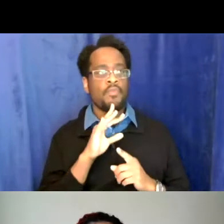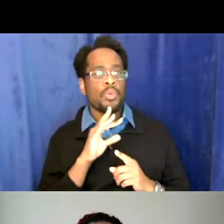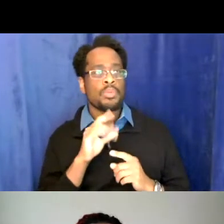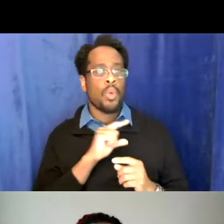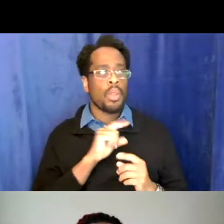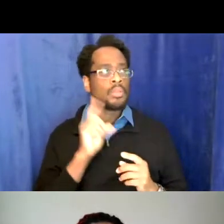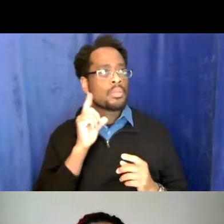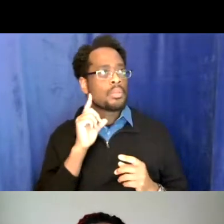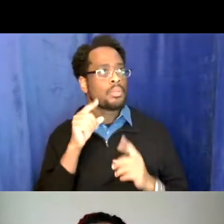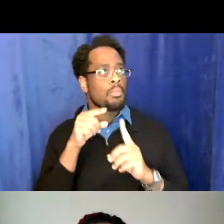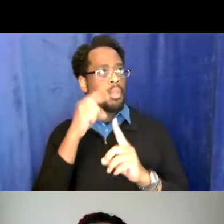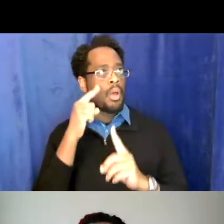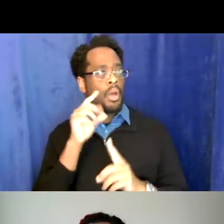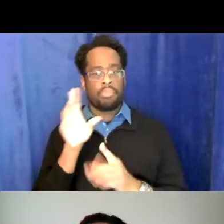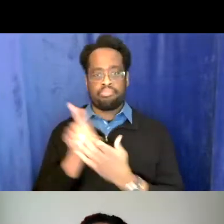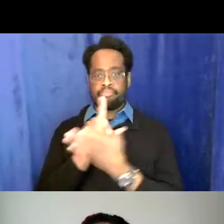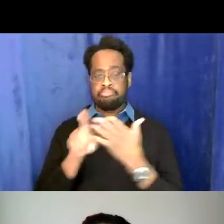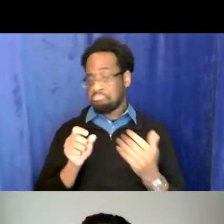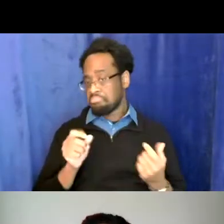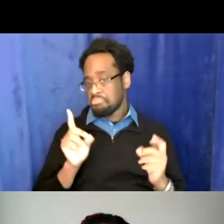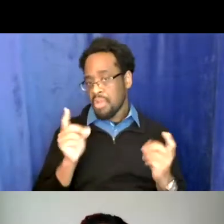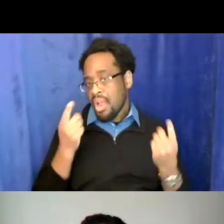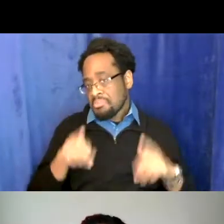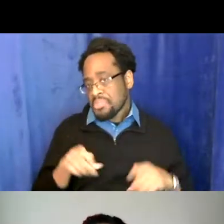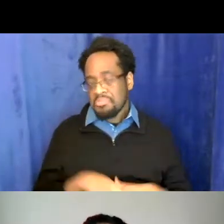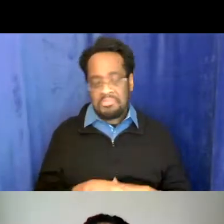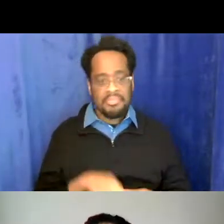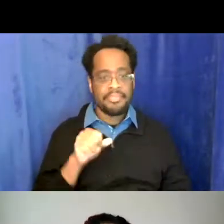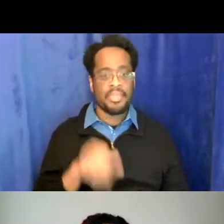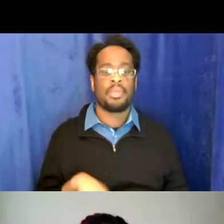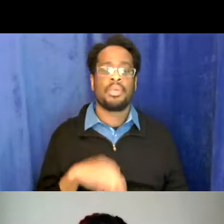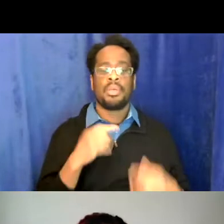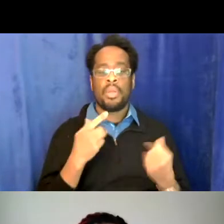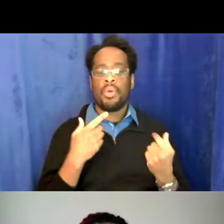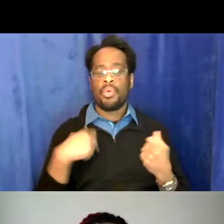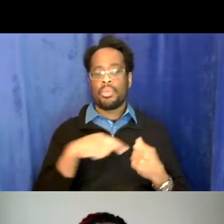Often it depends on what someone sounds like. Are they able to articulate in a specific way